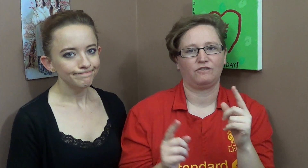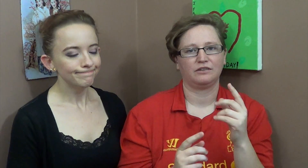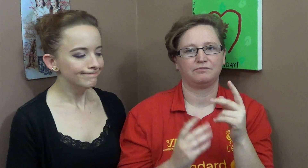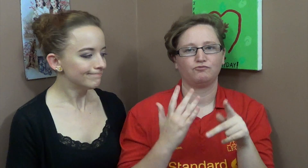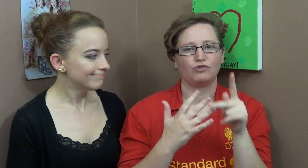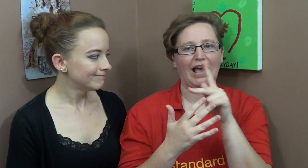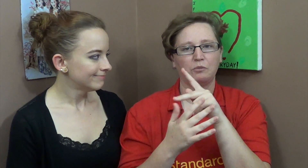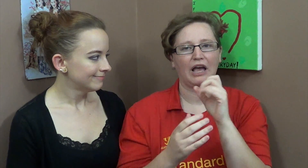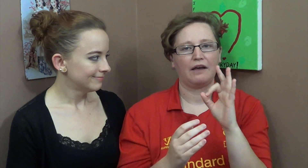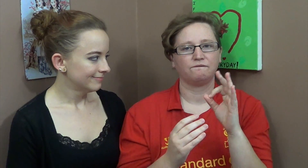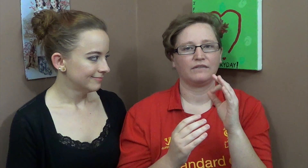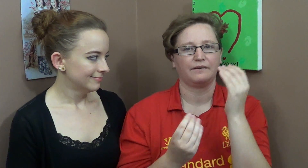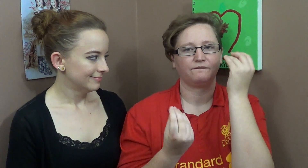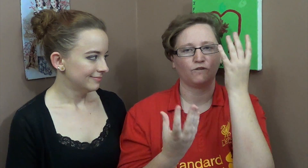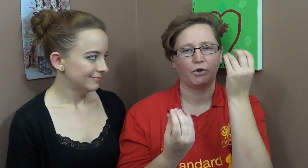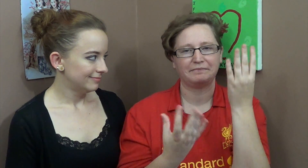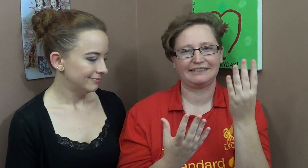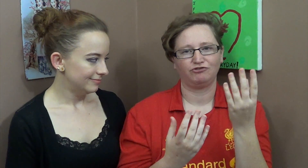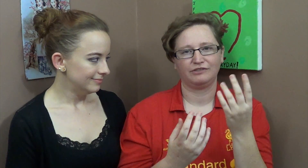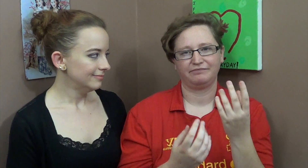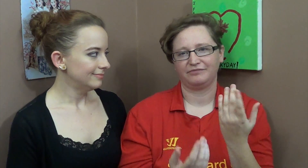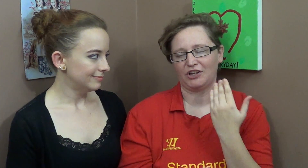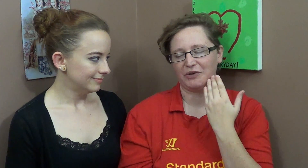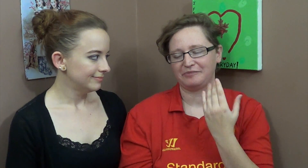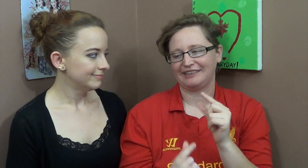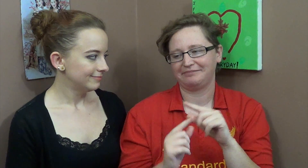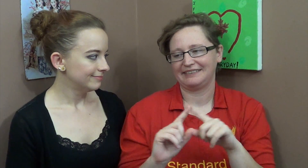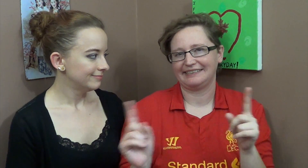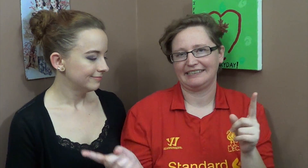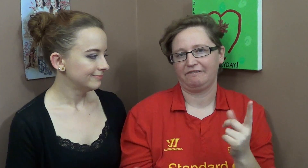different priorities of information. You know